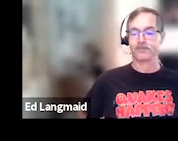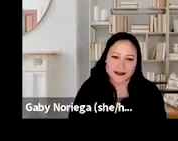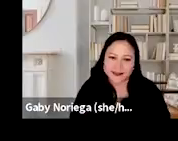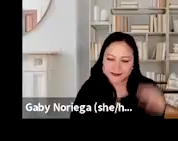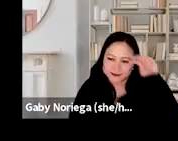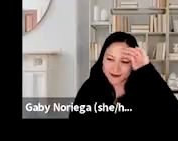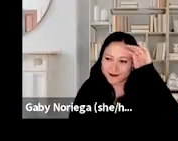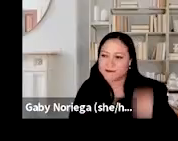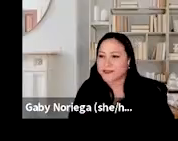Ed Langmaid: That concludes my presentation.